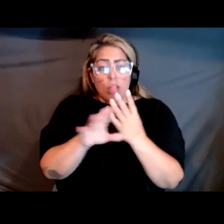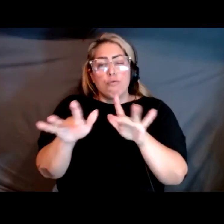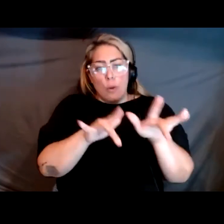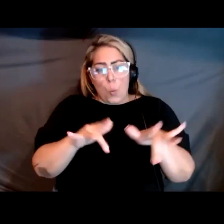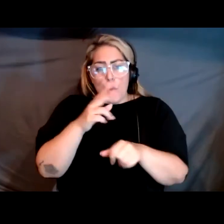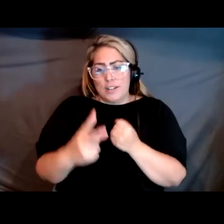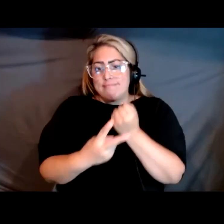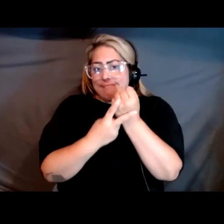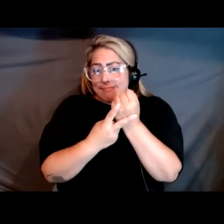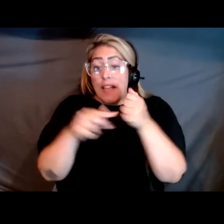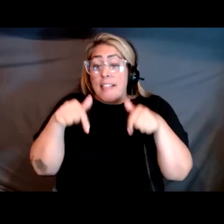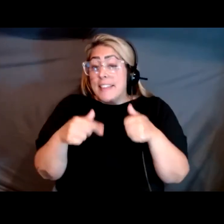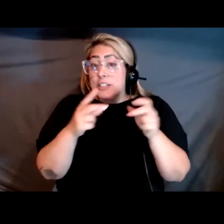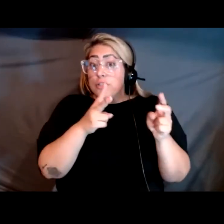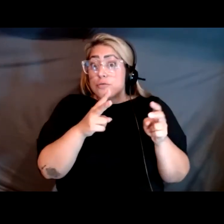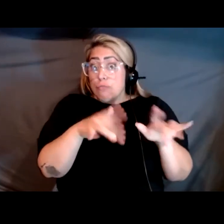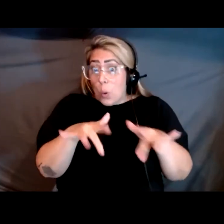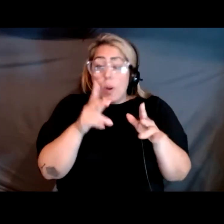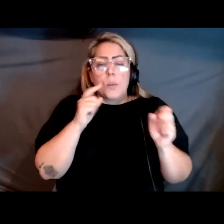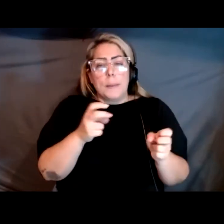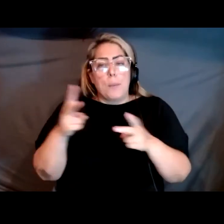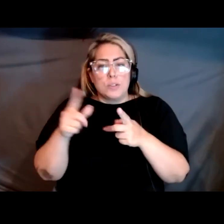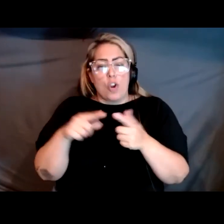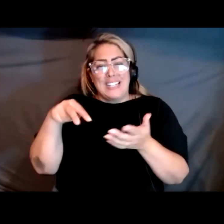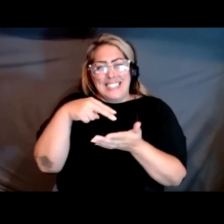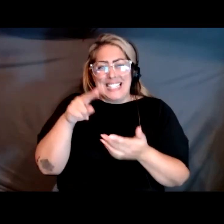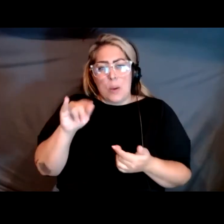and the recording will be posted on Dance/NYC's YouTube page,